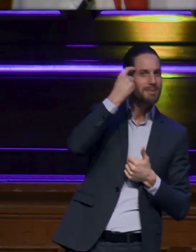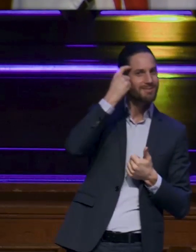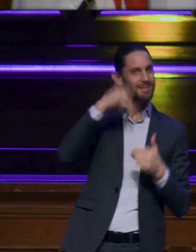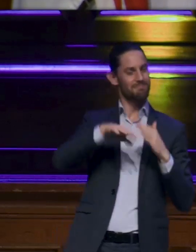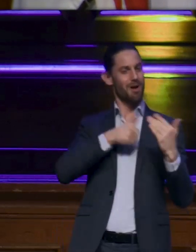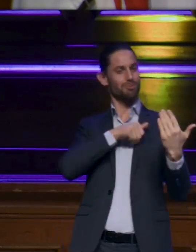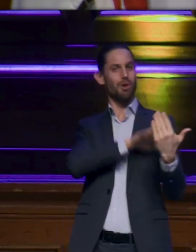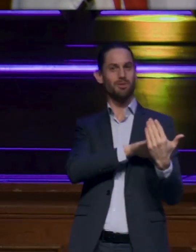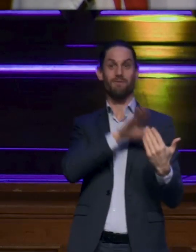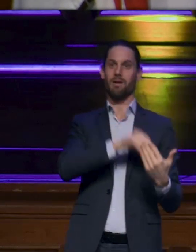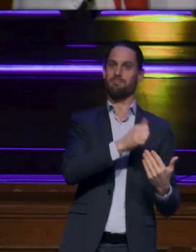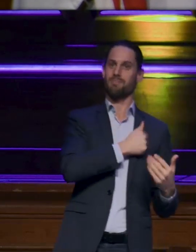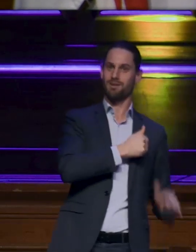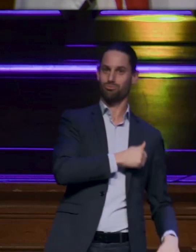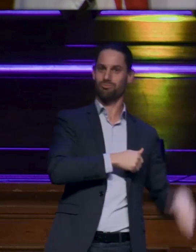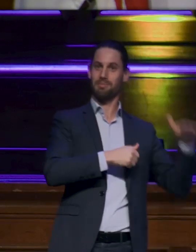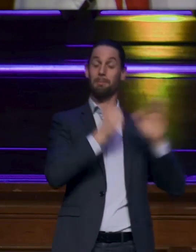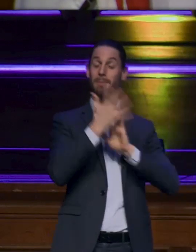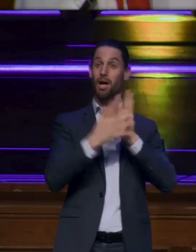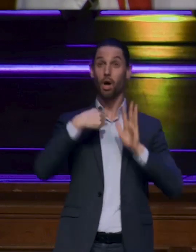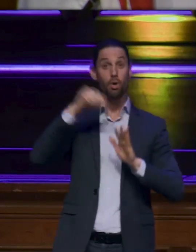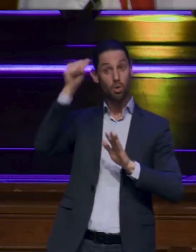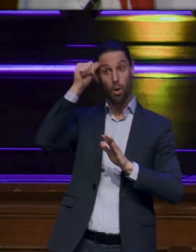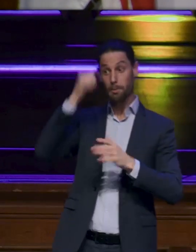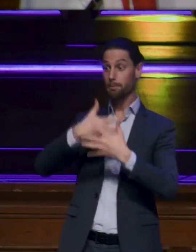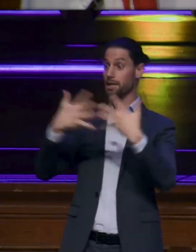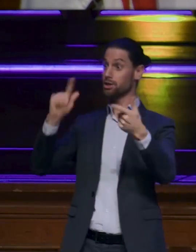that transportation transformation takes a bit of time because if you want